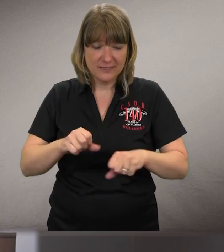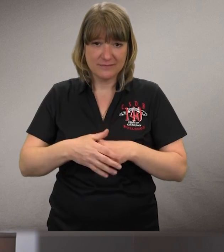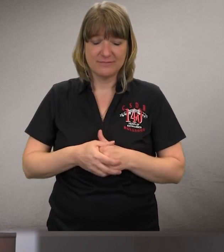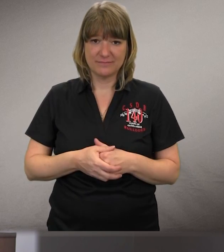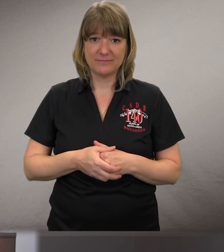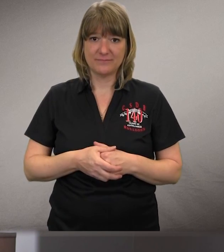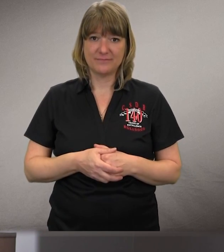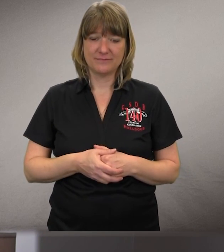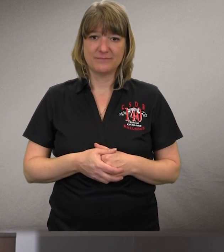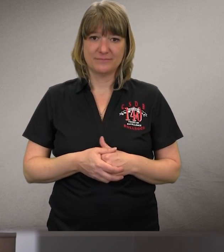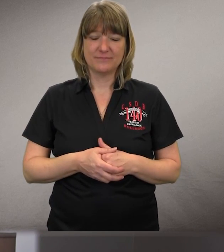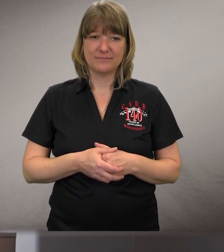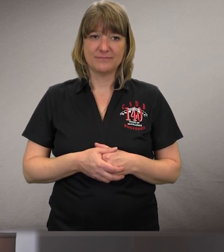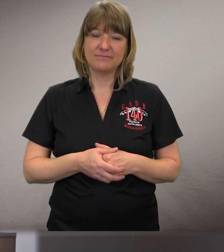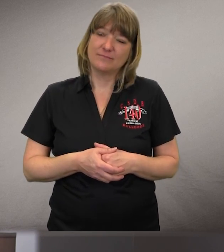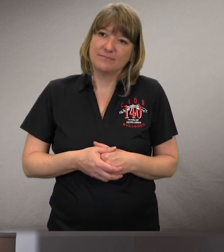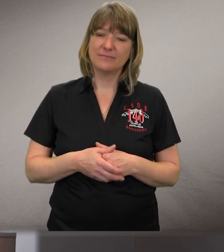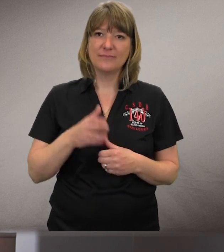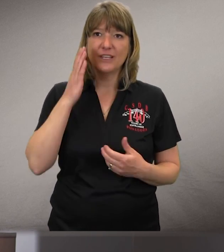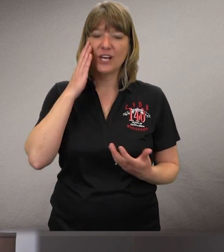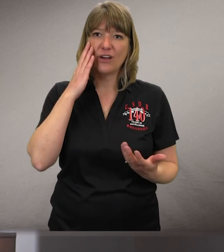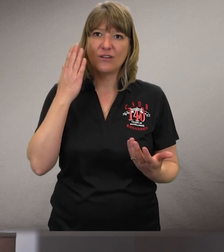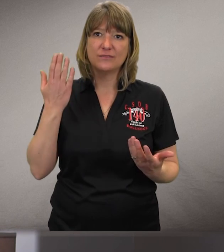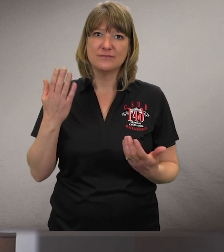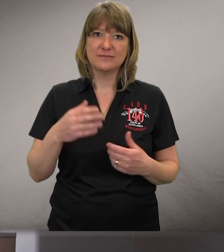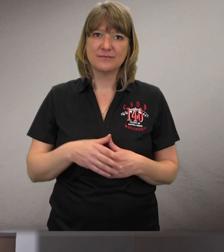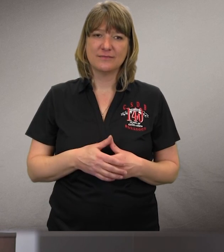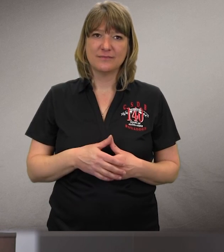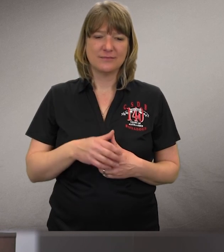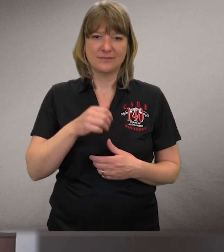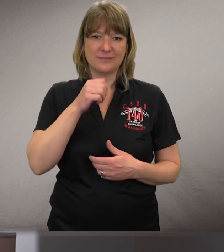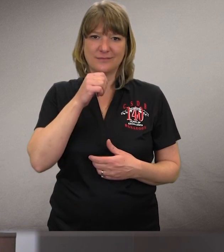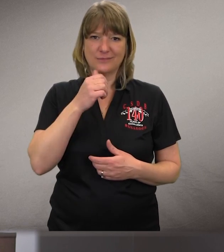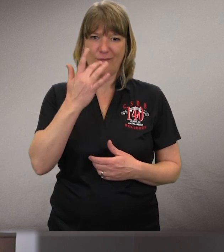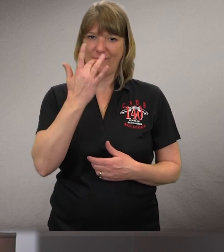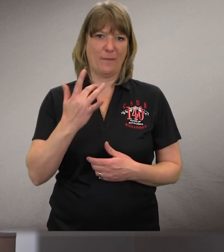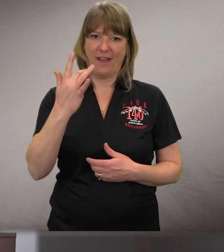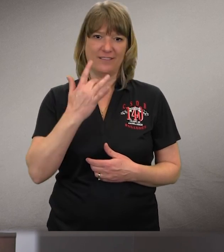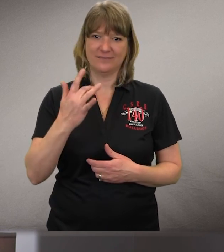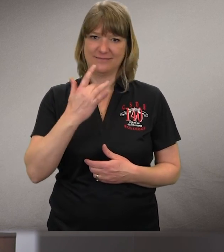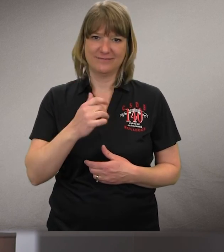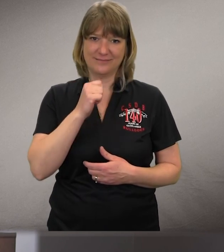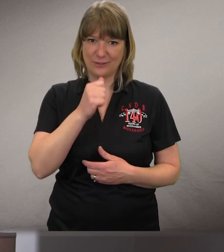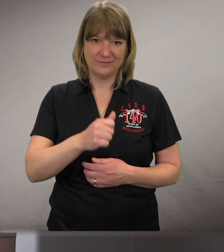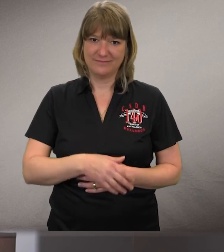But just don't feel bad for us.